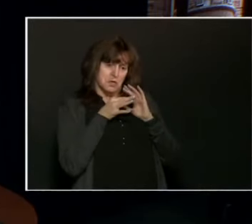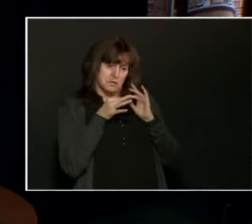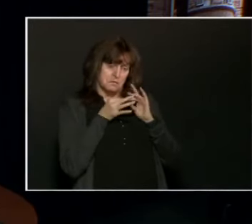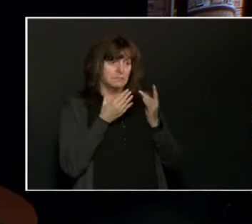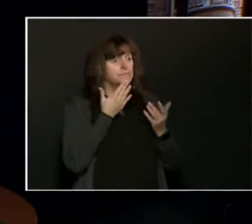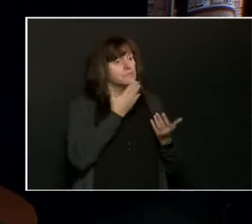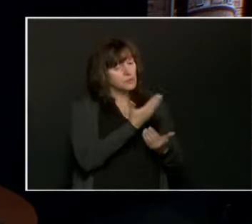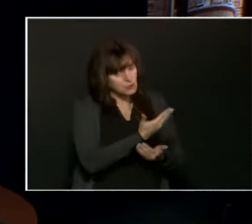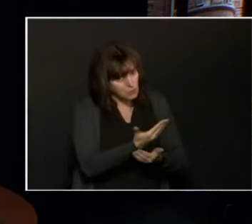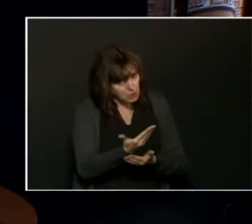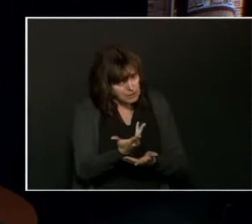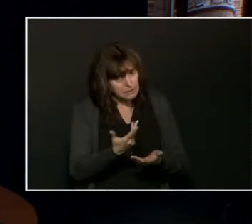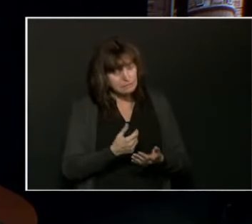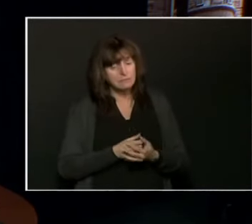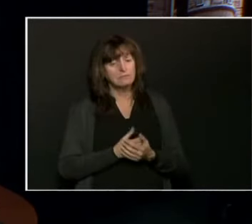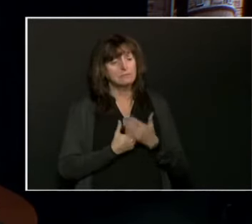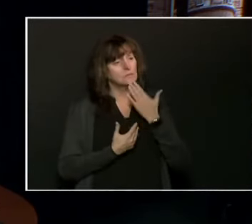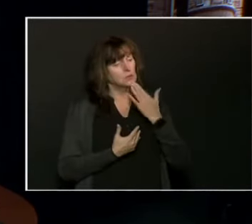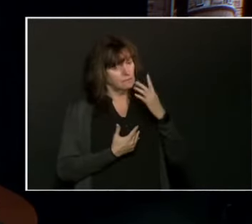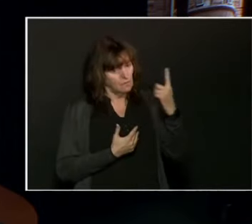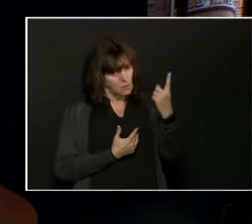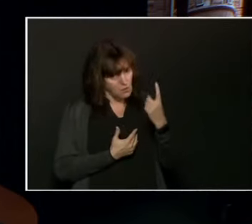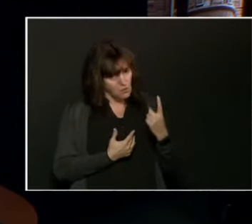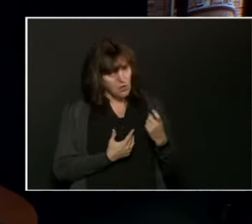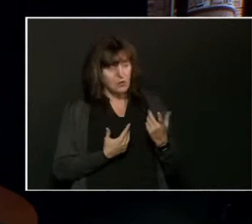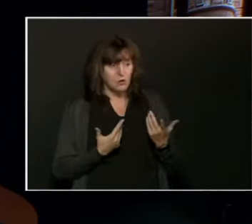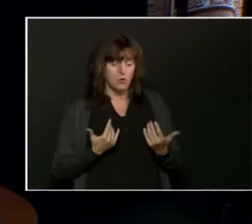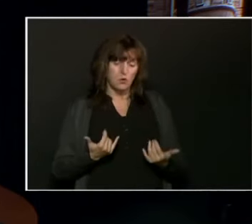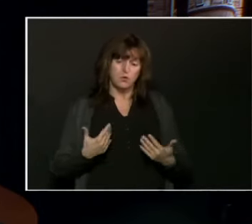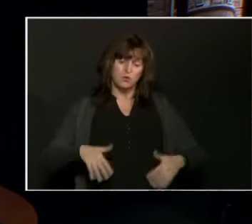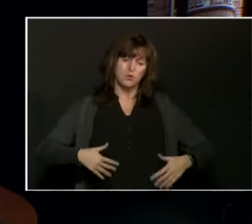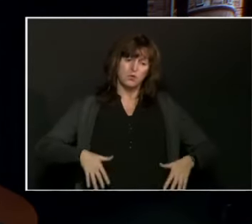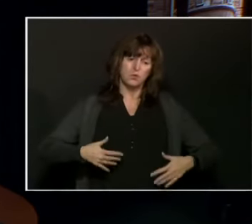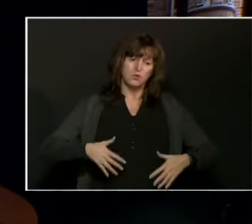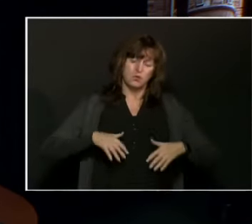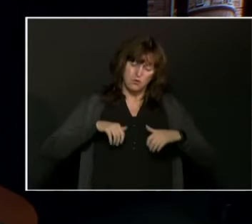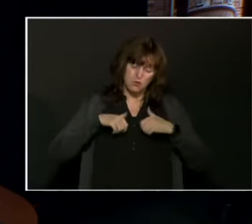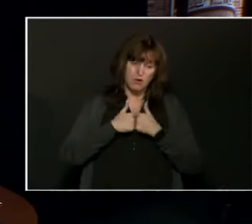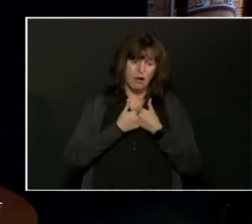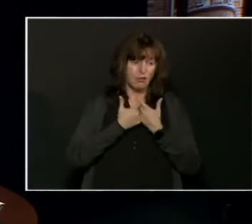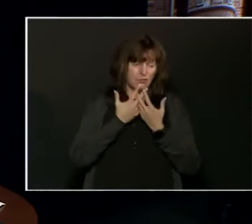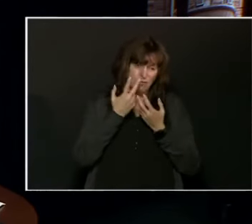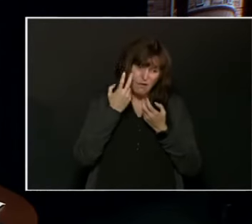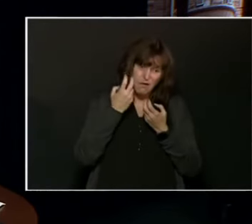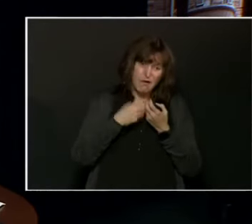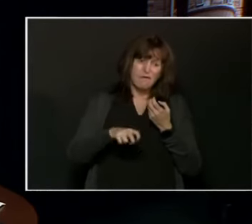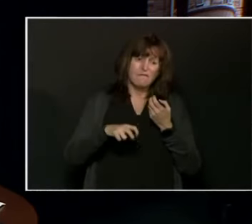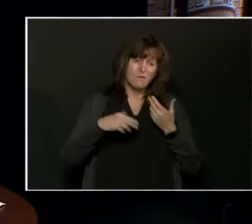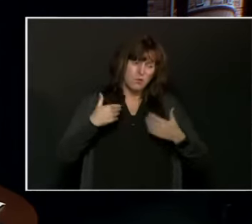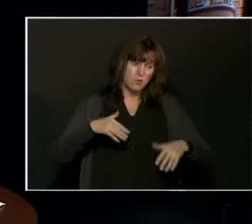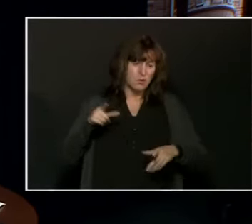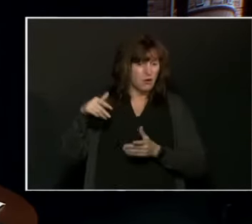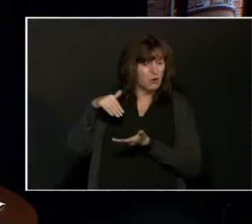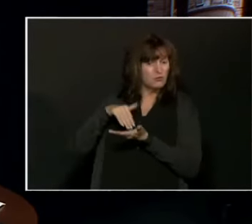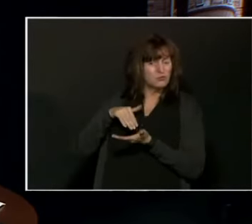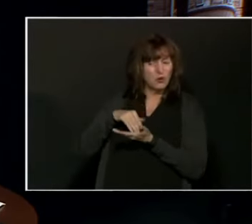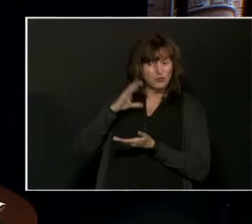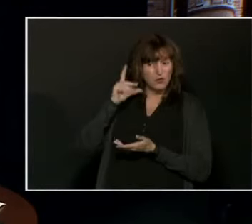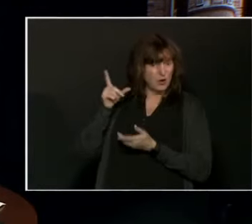I GUESS I WILL START. GOOD MORNING.